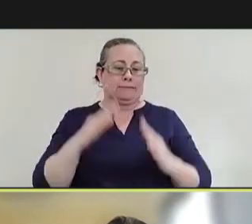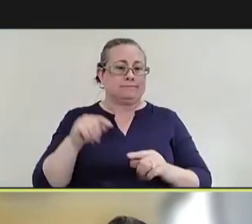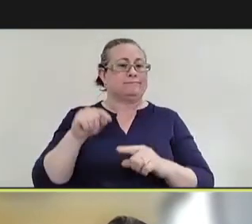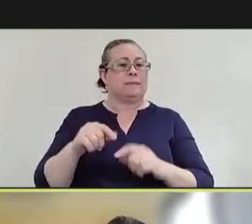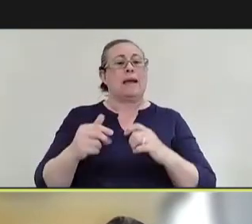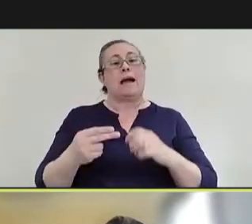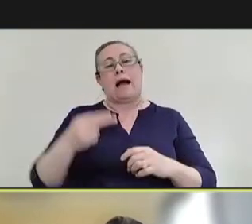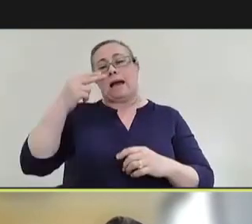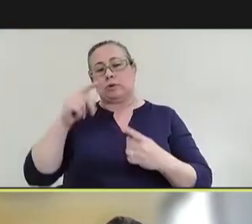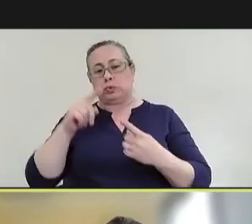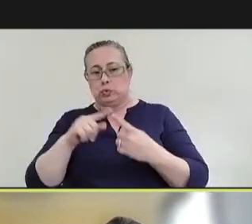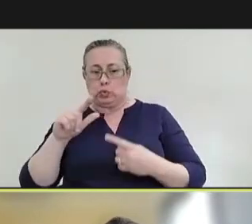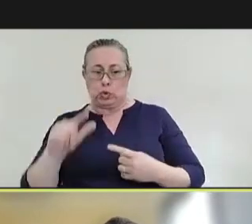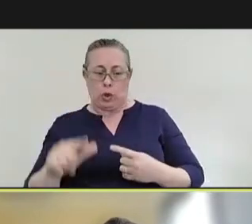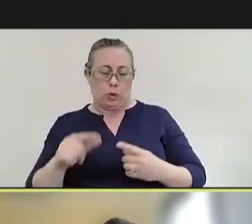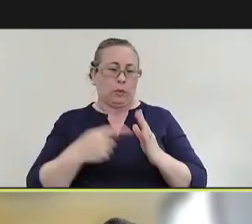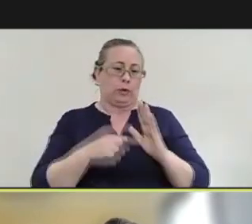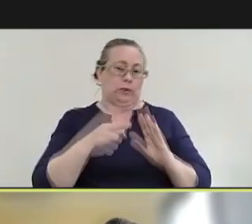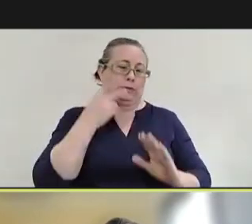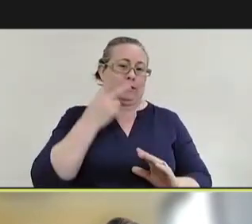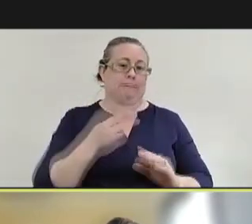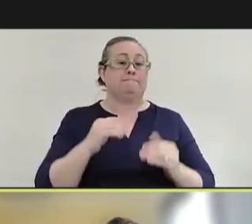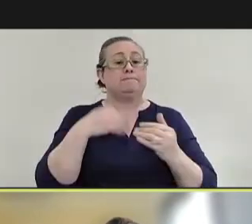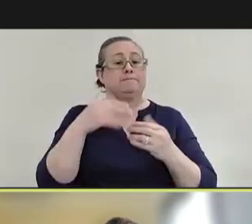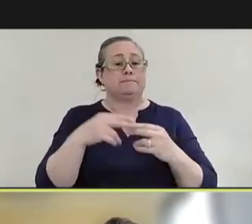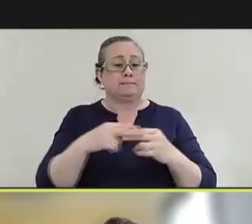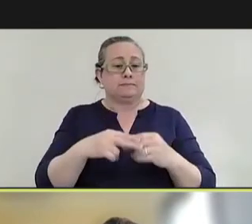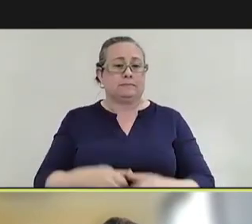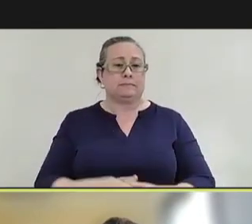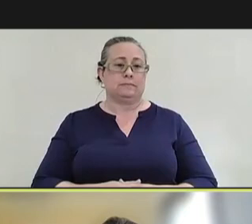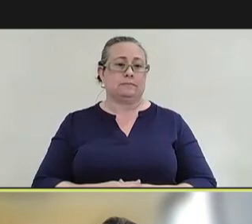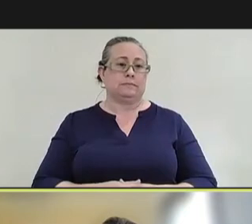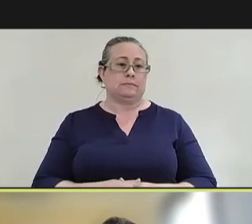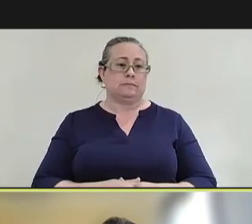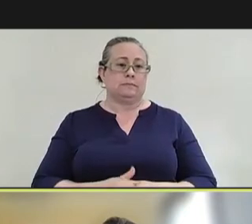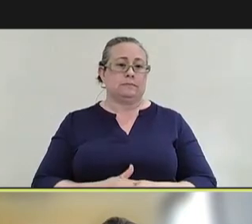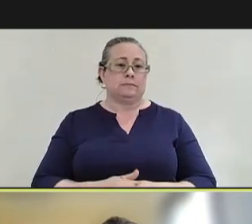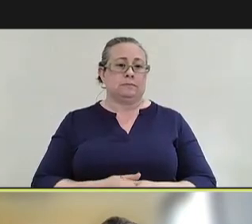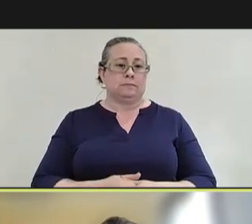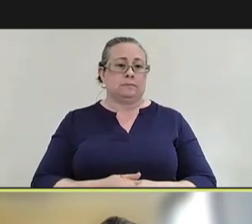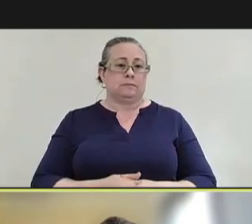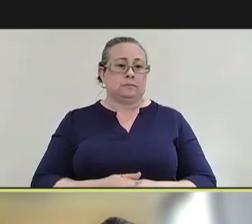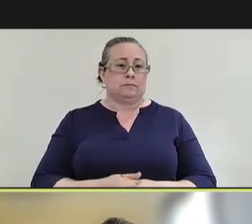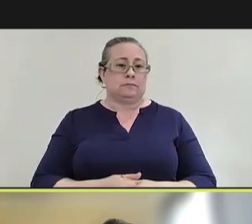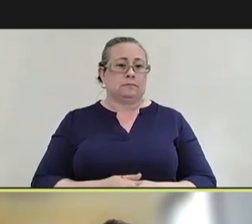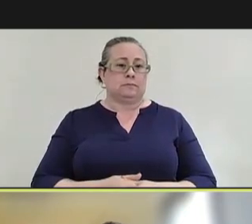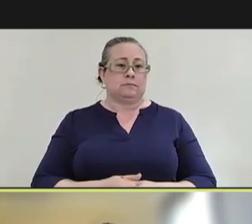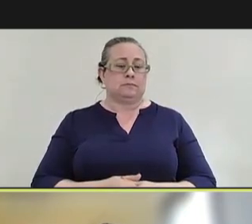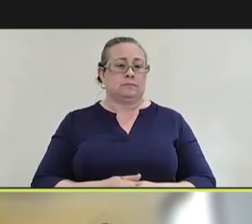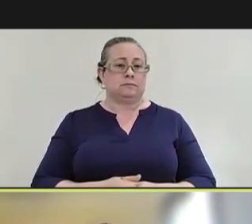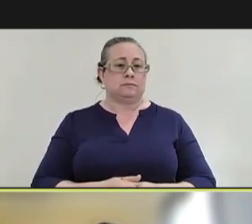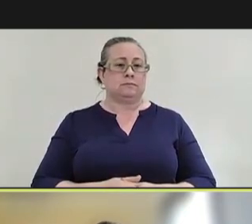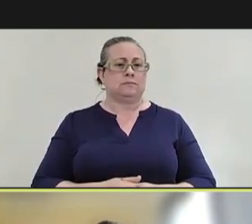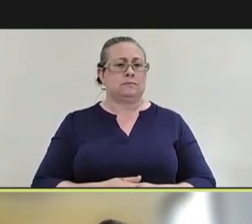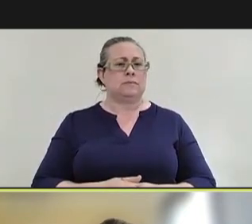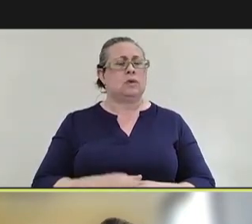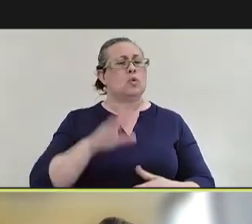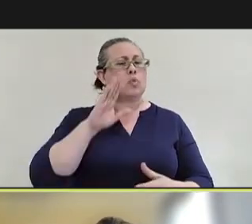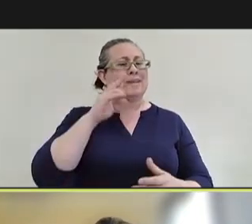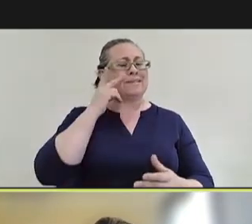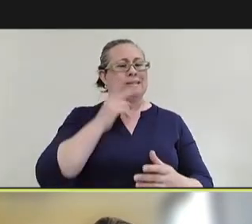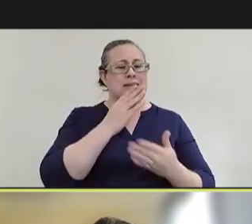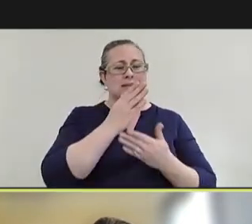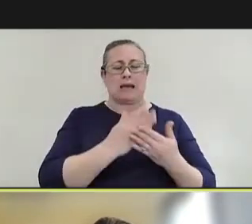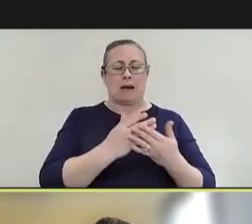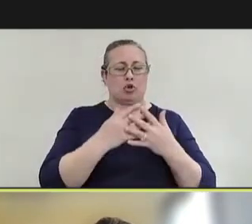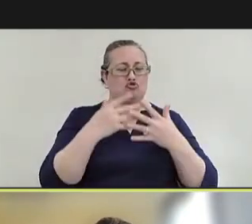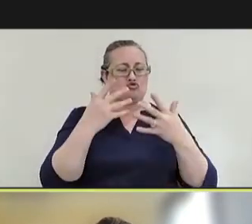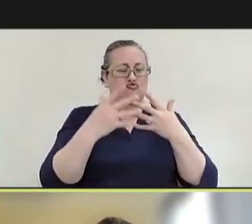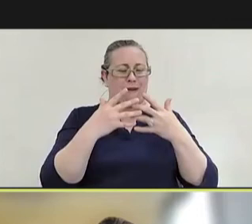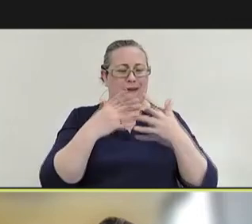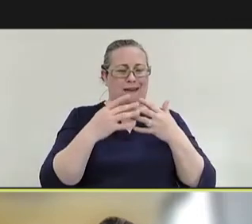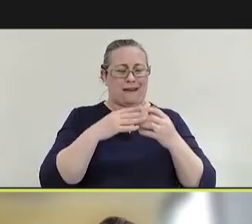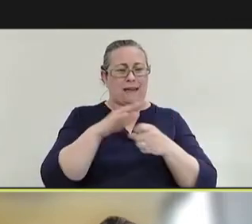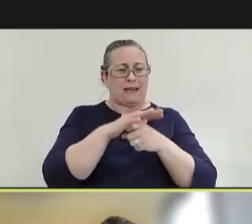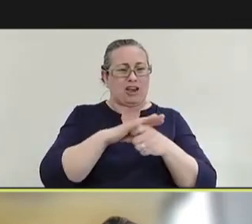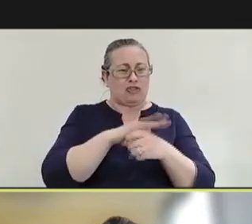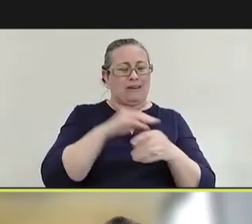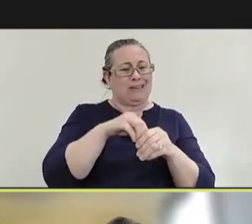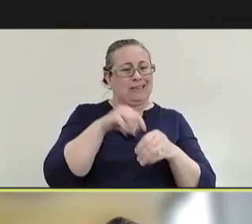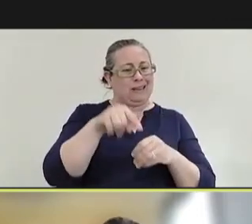here. And then you'll see some grayed-out areas in this particular graph or map,